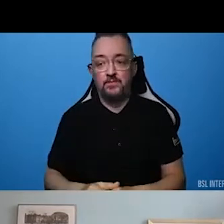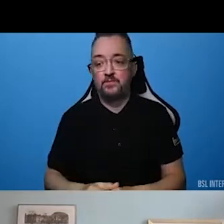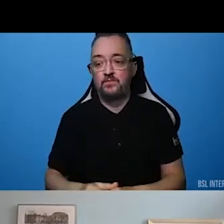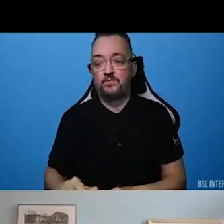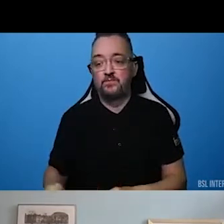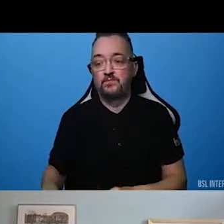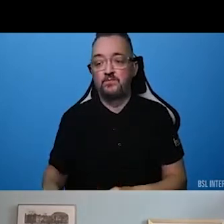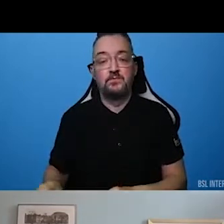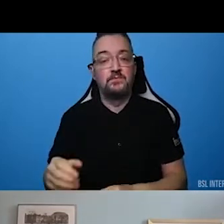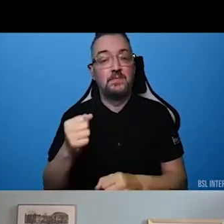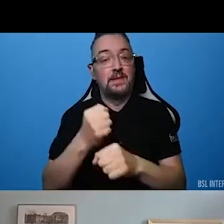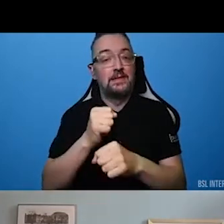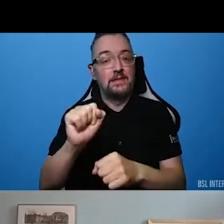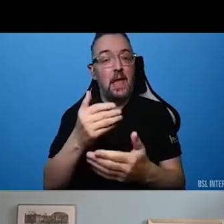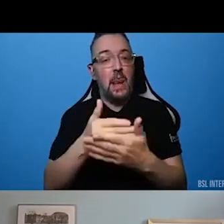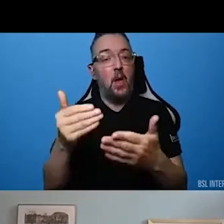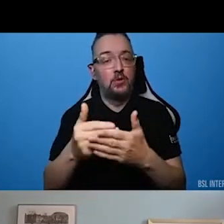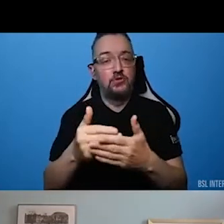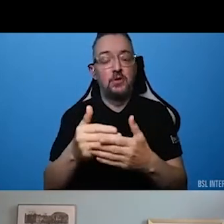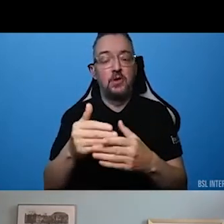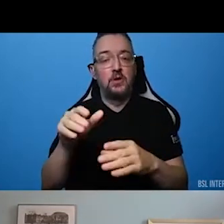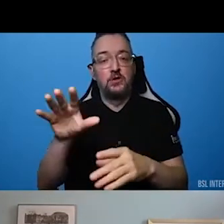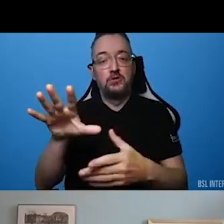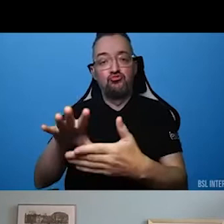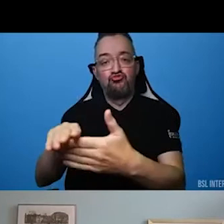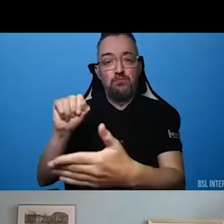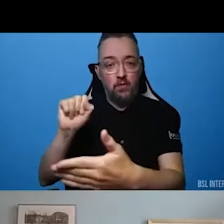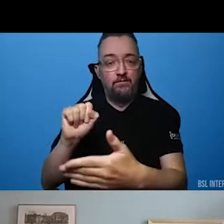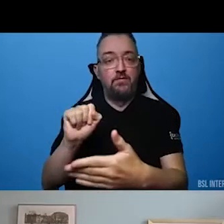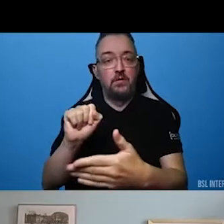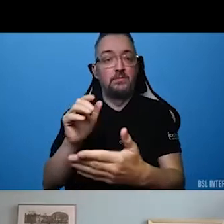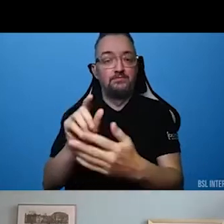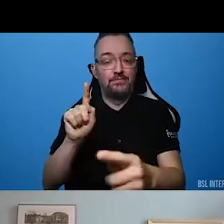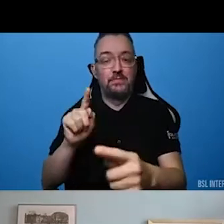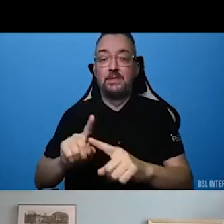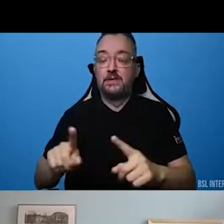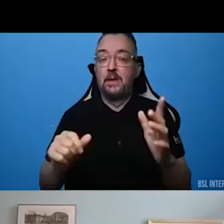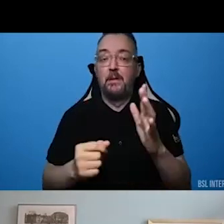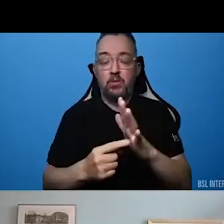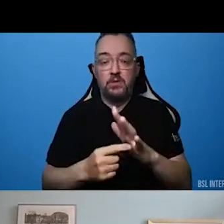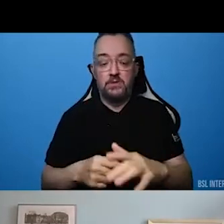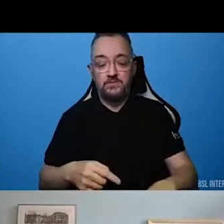So Gates' language of removing, of distancing is important. For this image I think we might say also